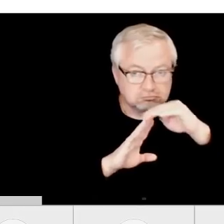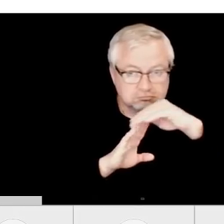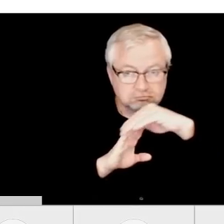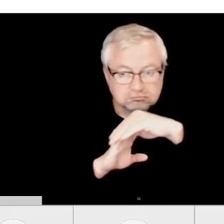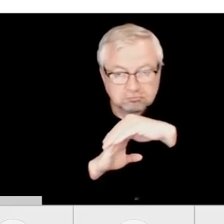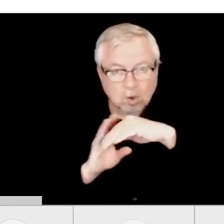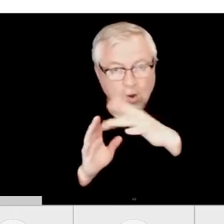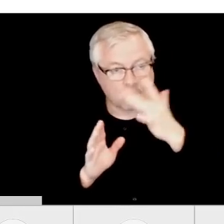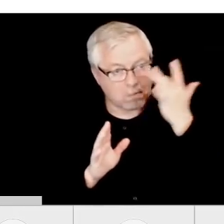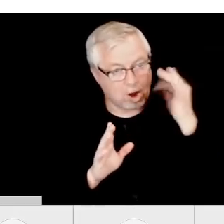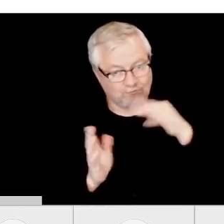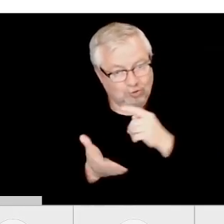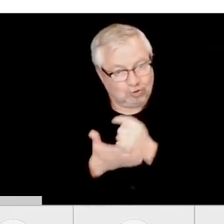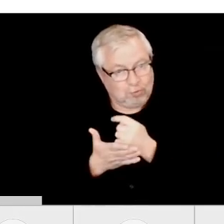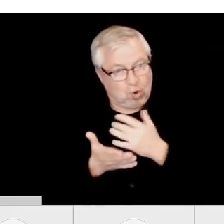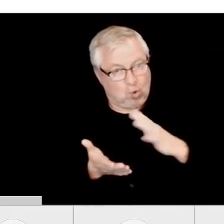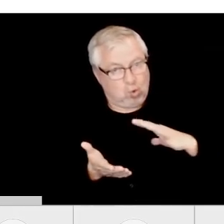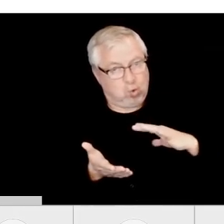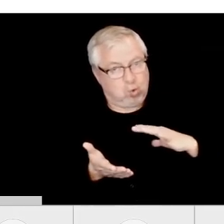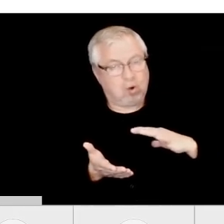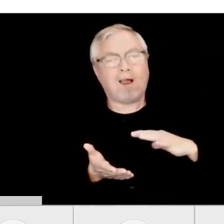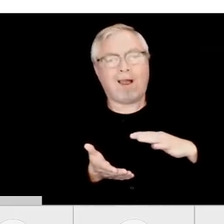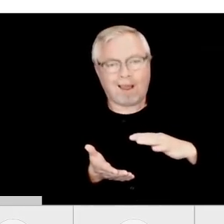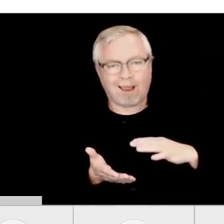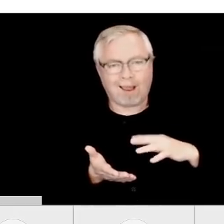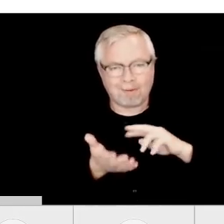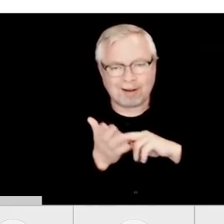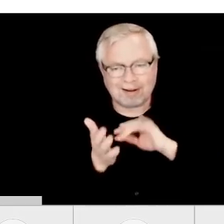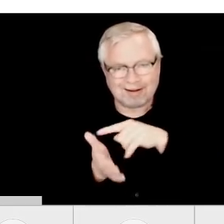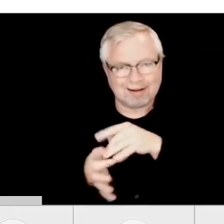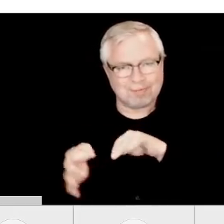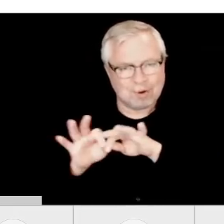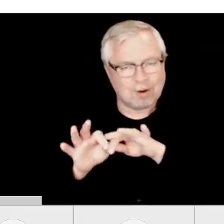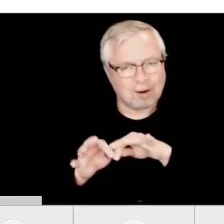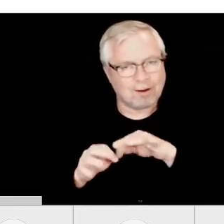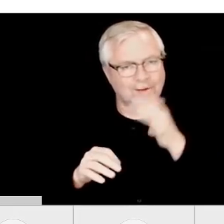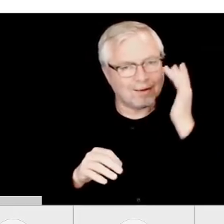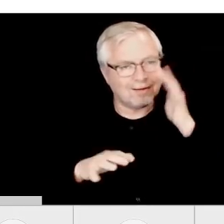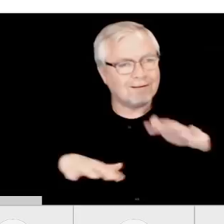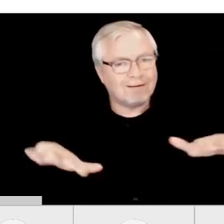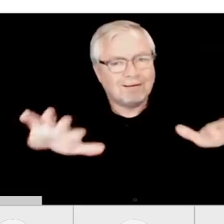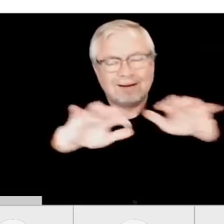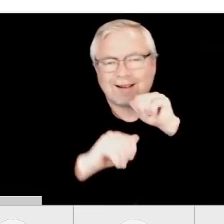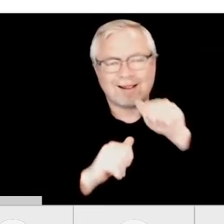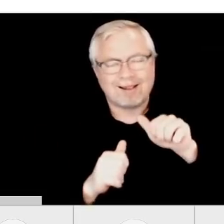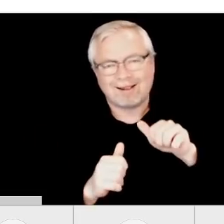to a smaller part of the population. It's not wasted and it's not useless but I think the impact will be small